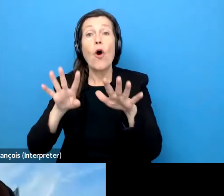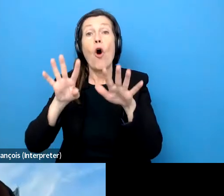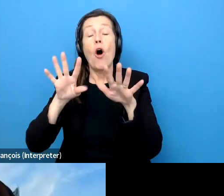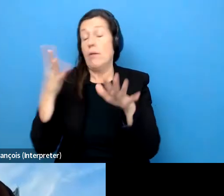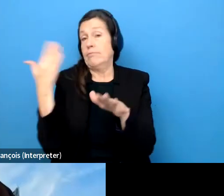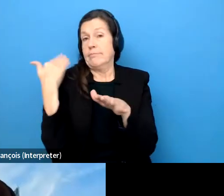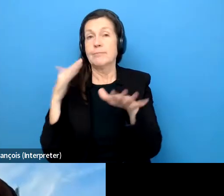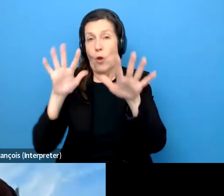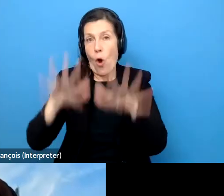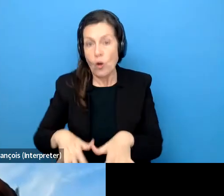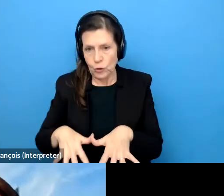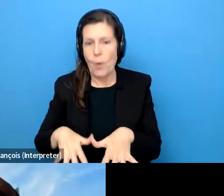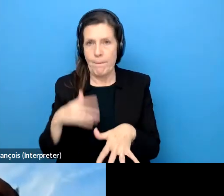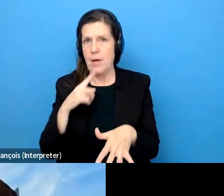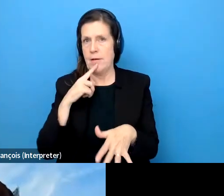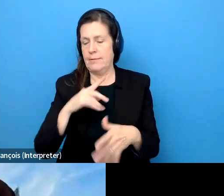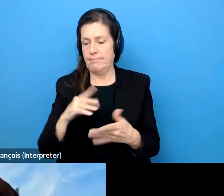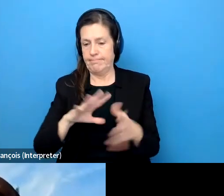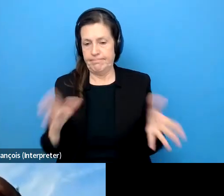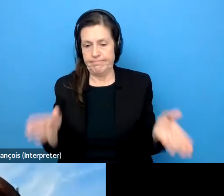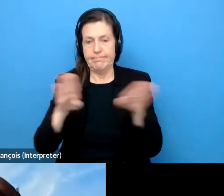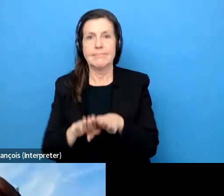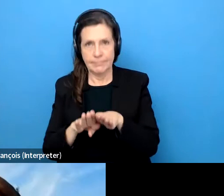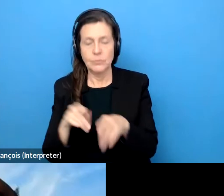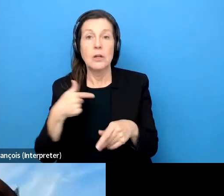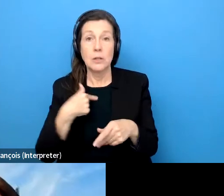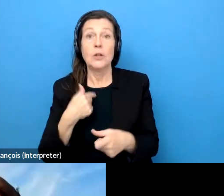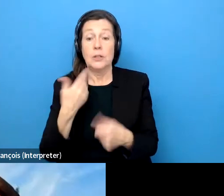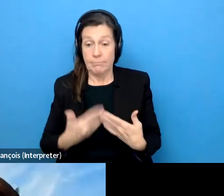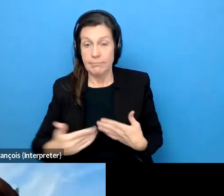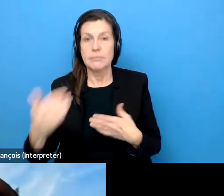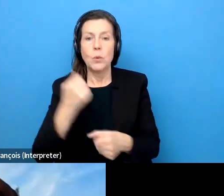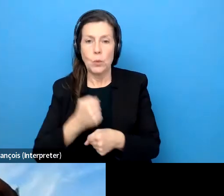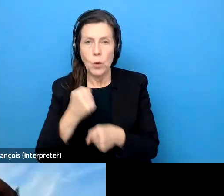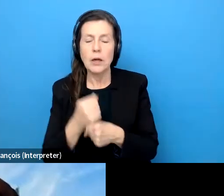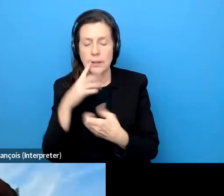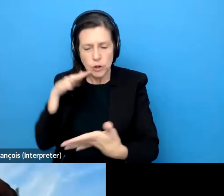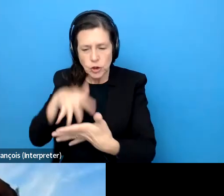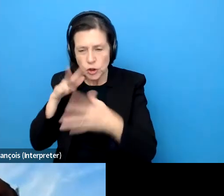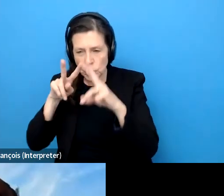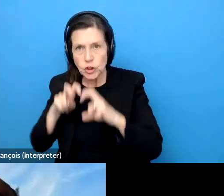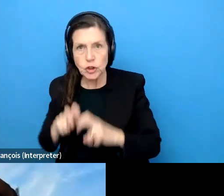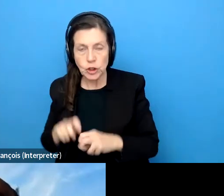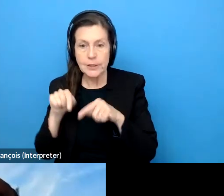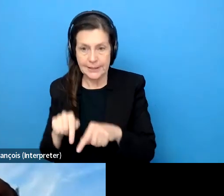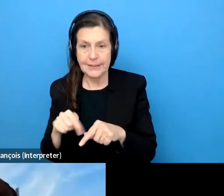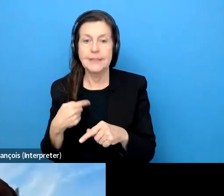We are working on several work strands. One is a study we're carrying out with a company